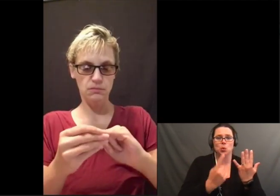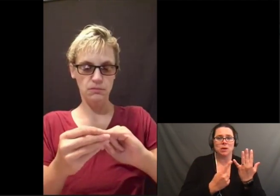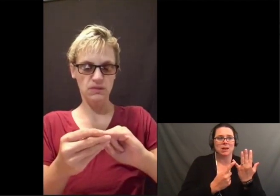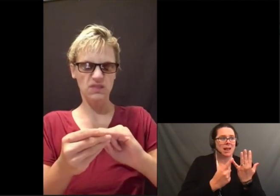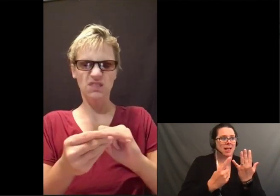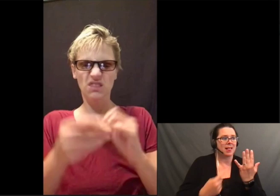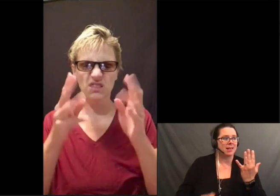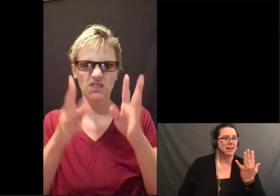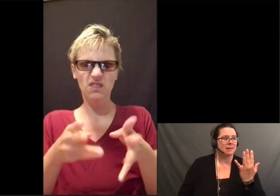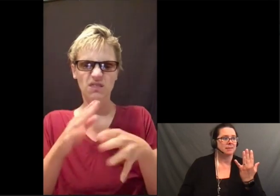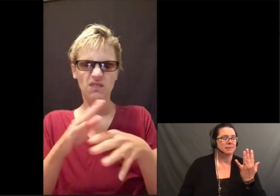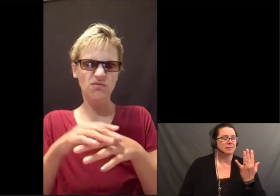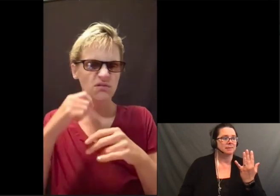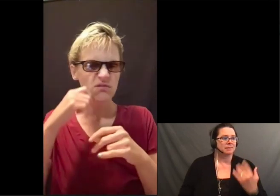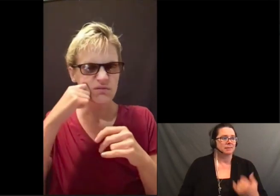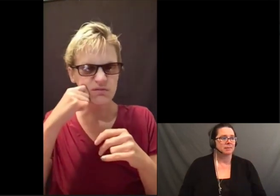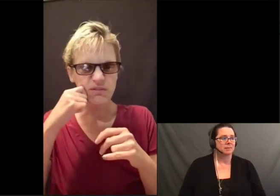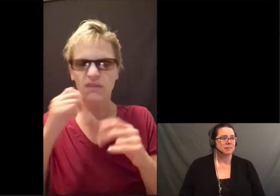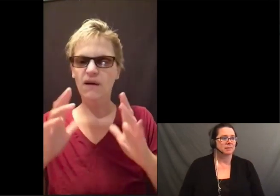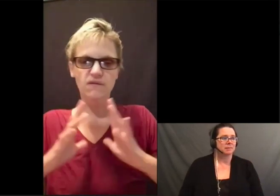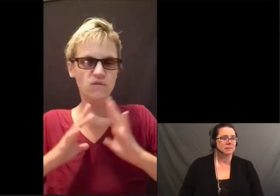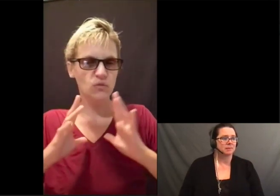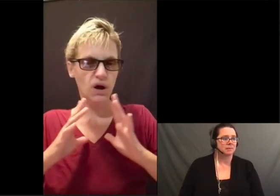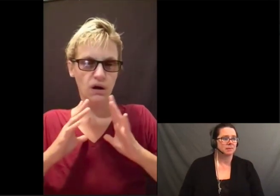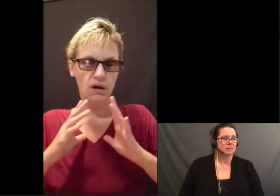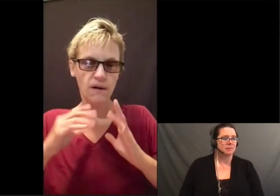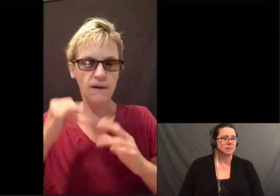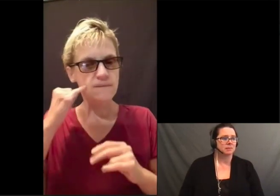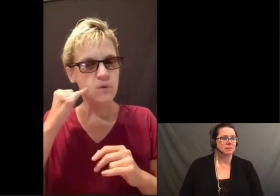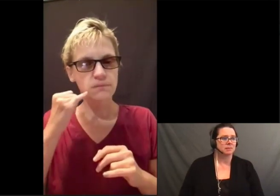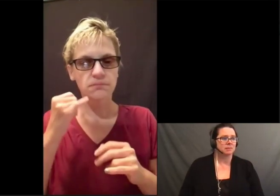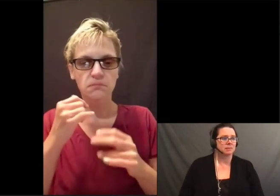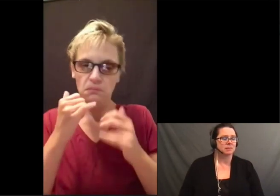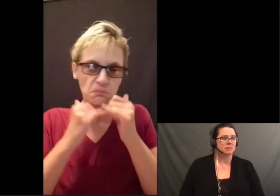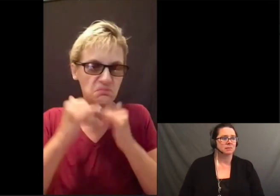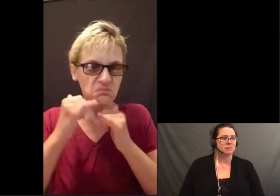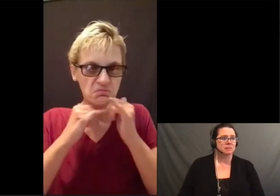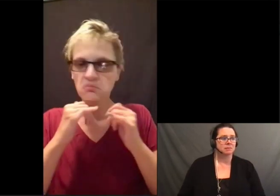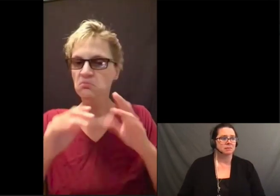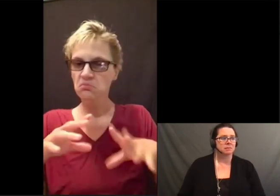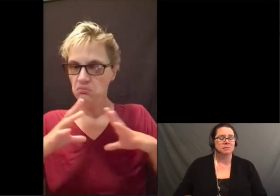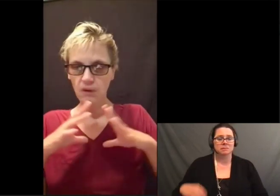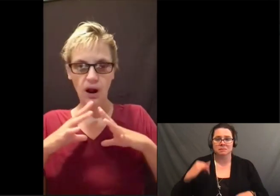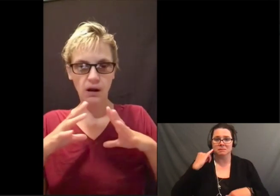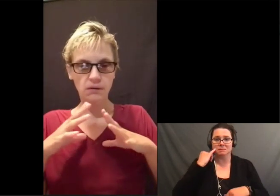Now I've got it on my nail. And if it gets on your skin that's ok.